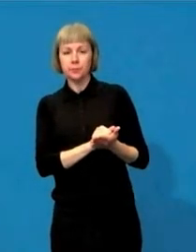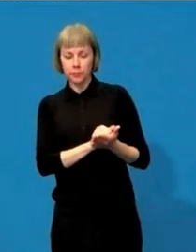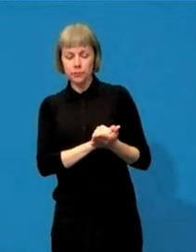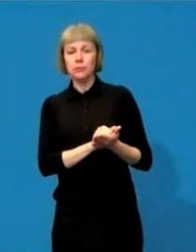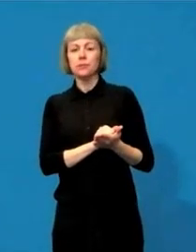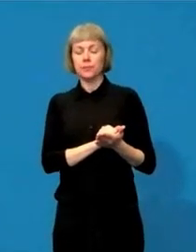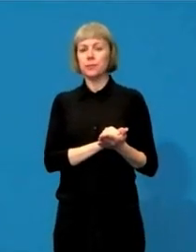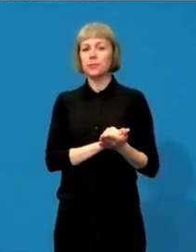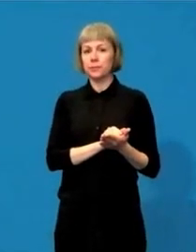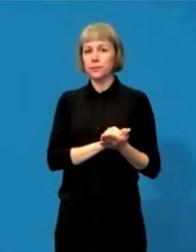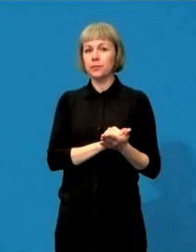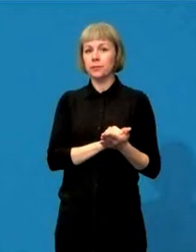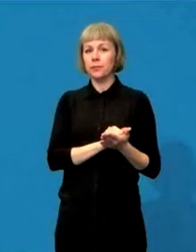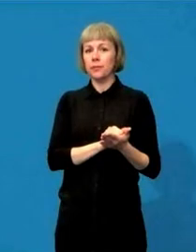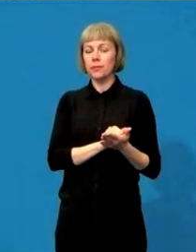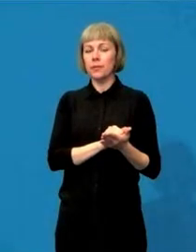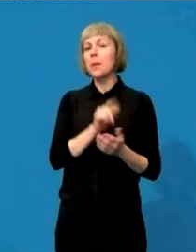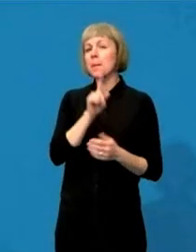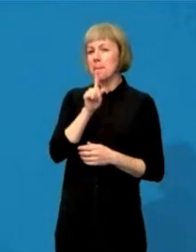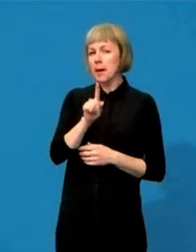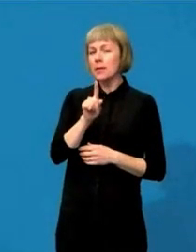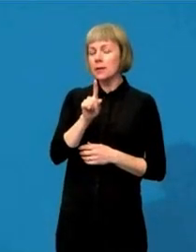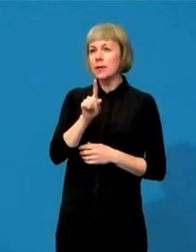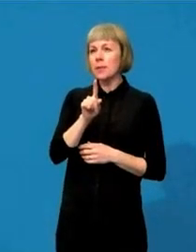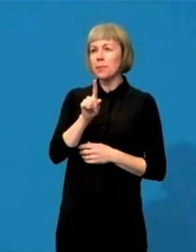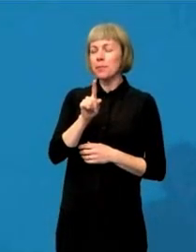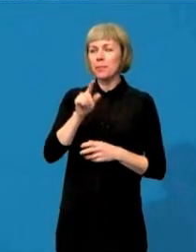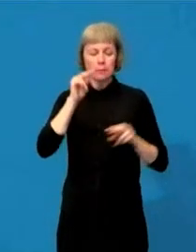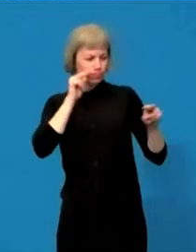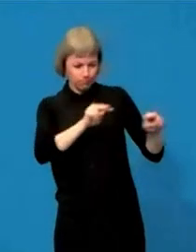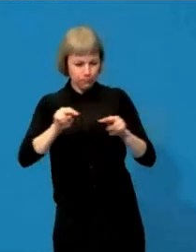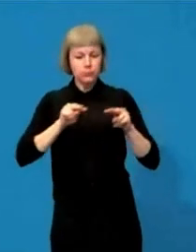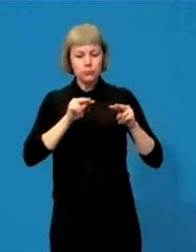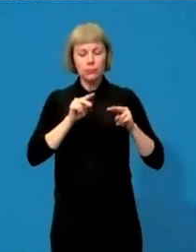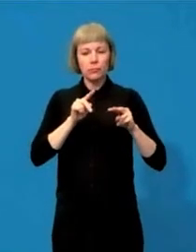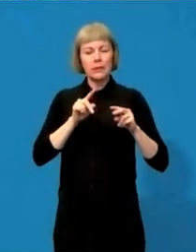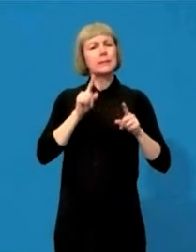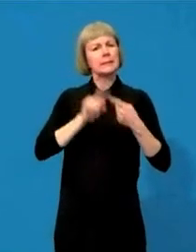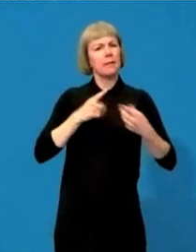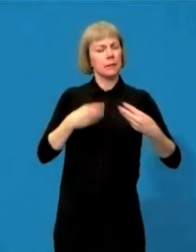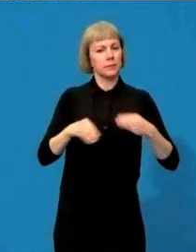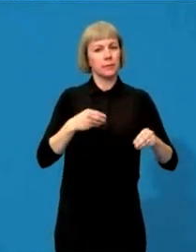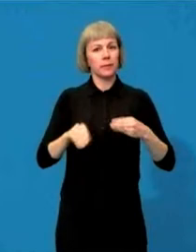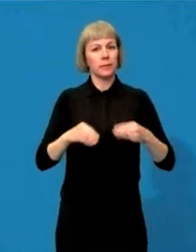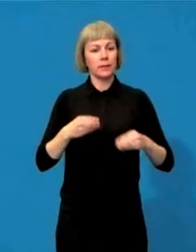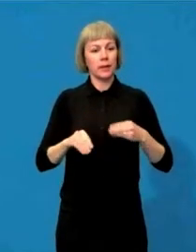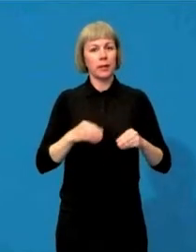bigger picture, if you get what I mean? That if you are going to have, say, four or five of these Tristan's Garden Maintenance